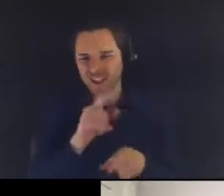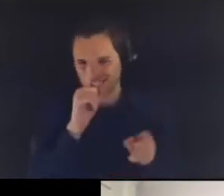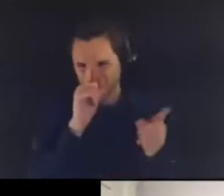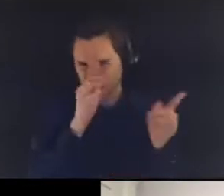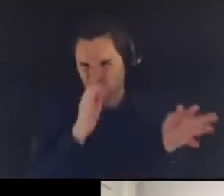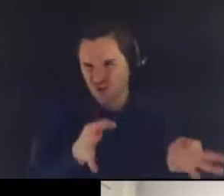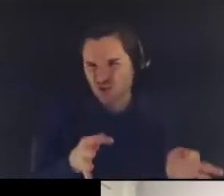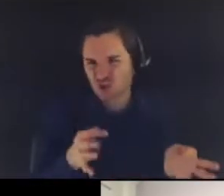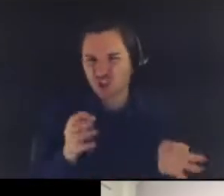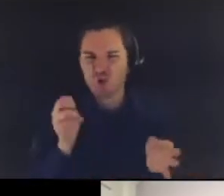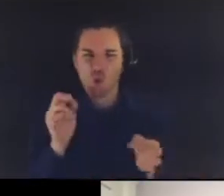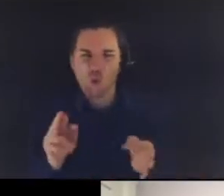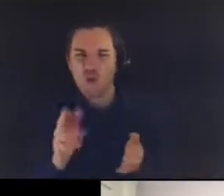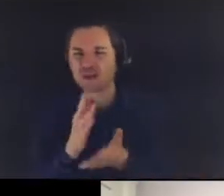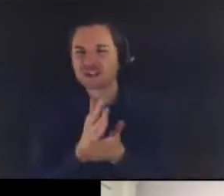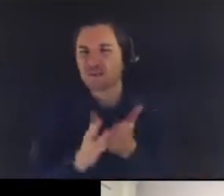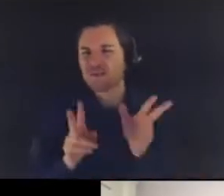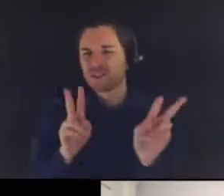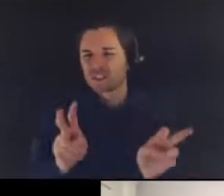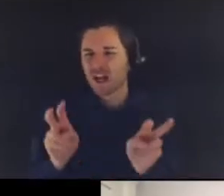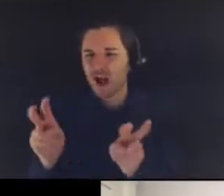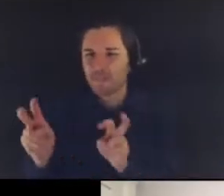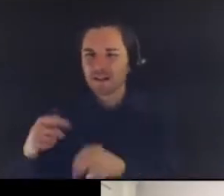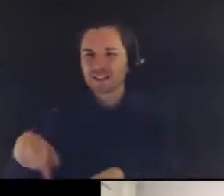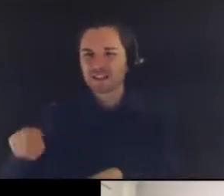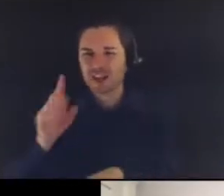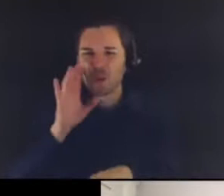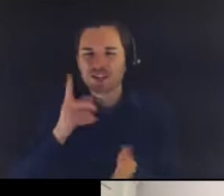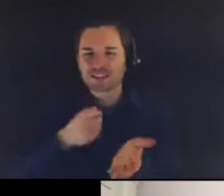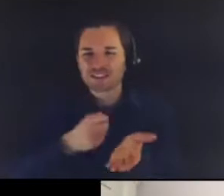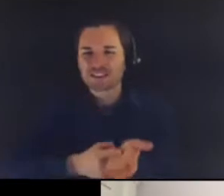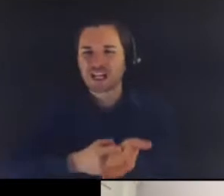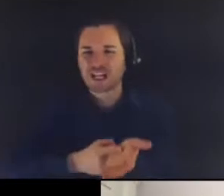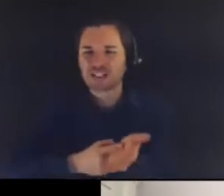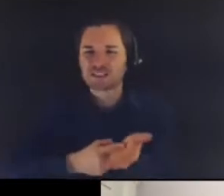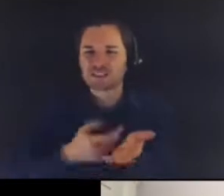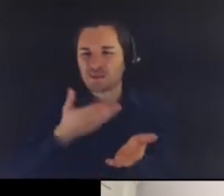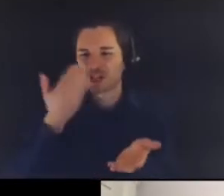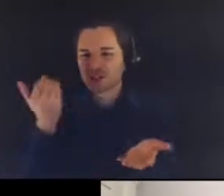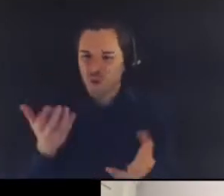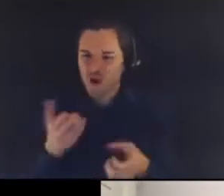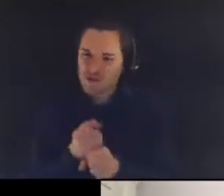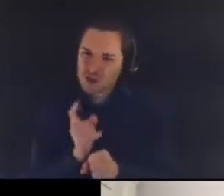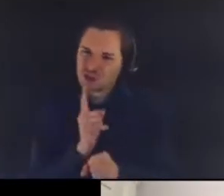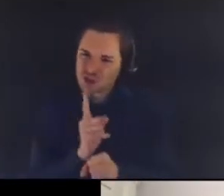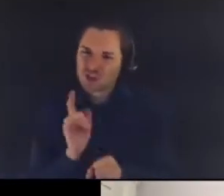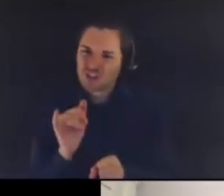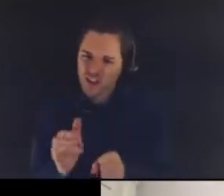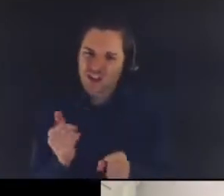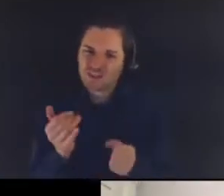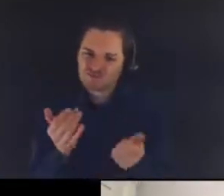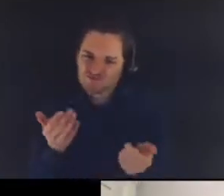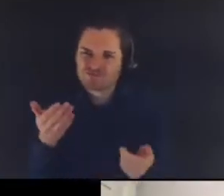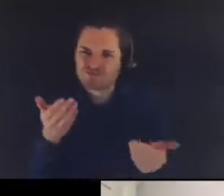of the topics that will be discussed just to make sure that things are being inclusive